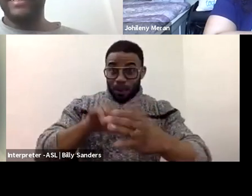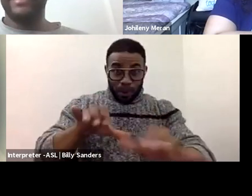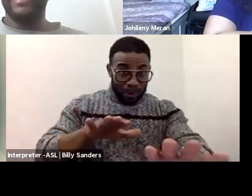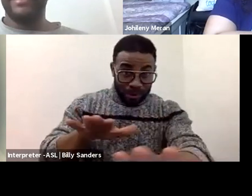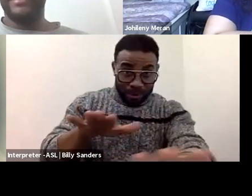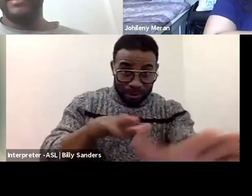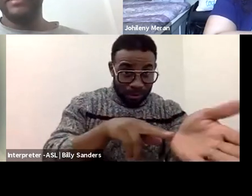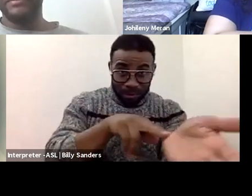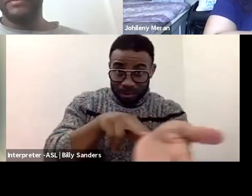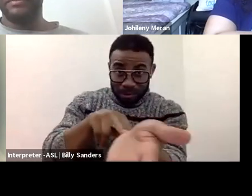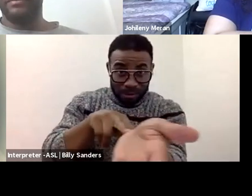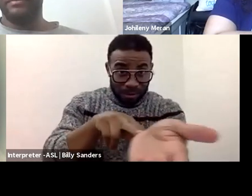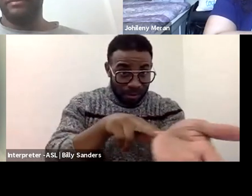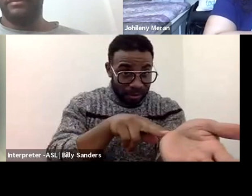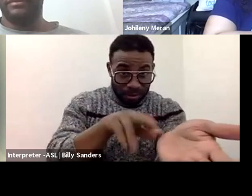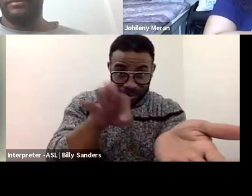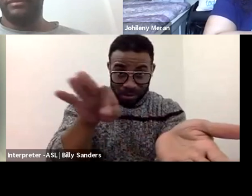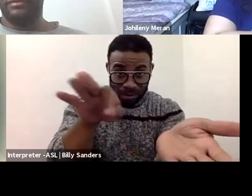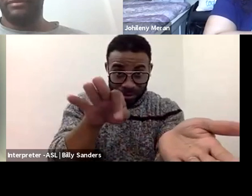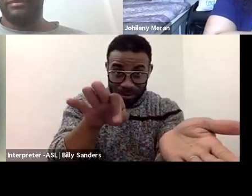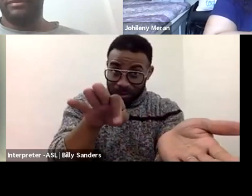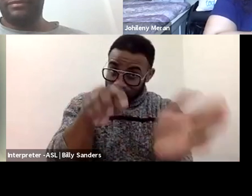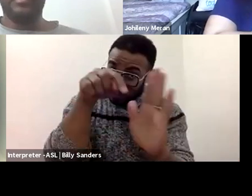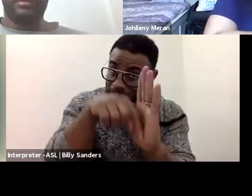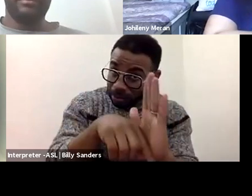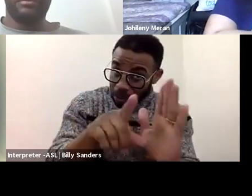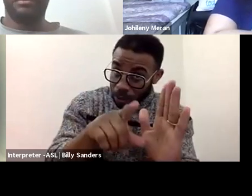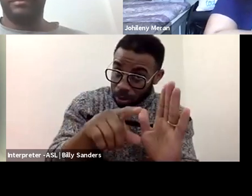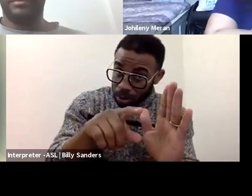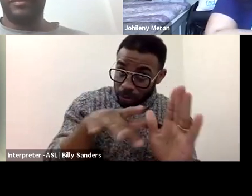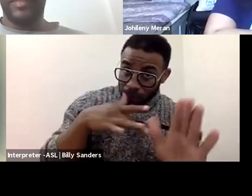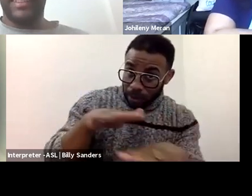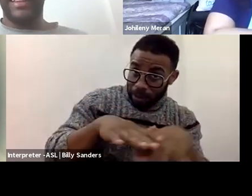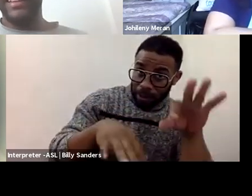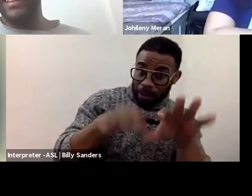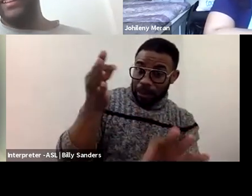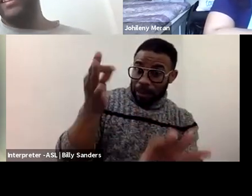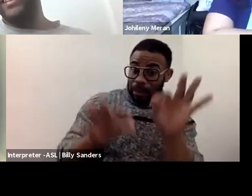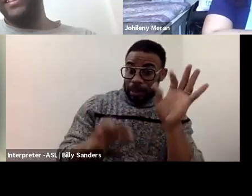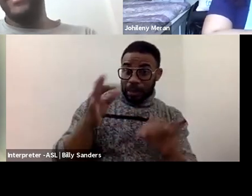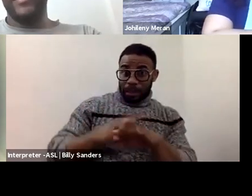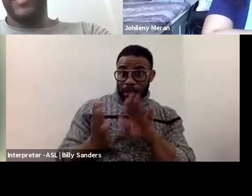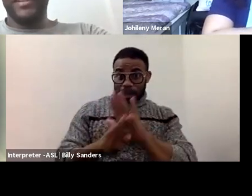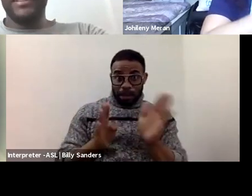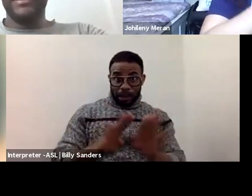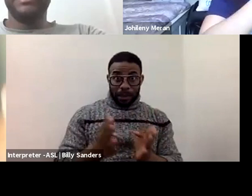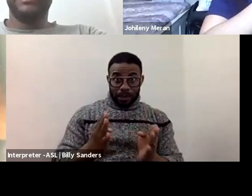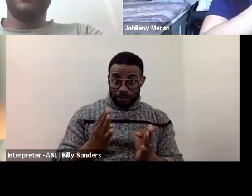panel? Check-in for a second. We are peeling the layers back. Thumbs up. We haven't even